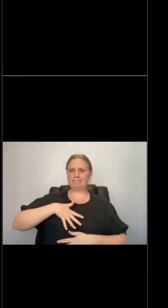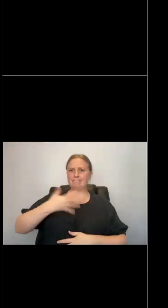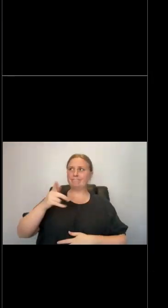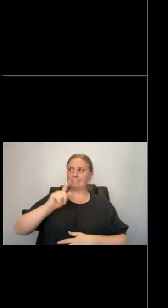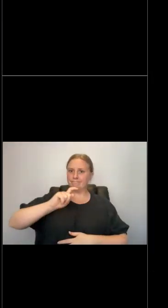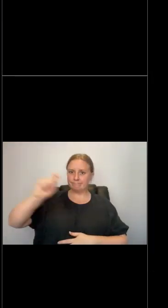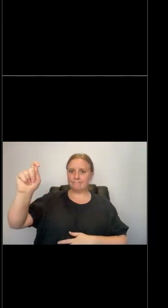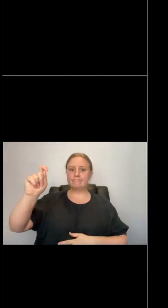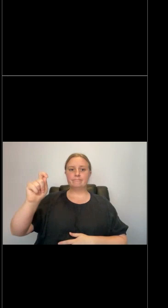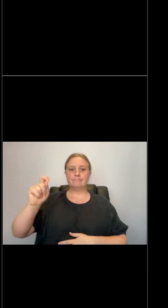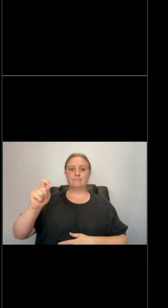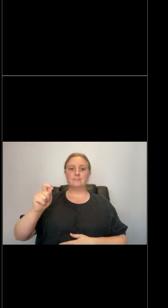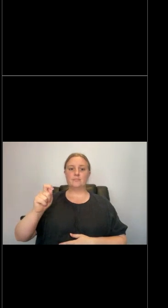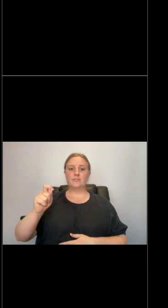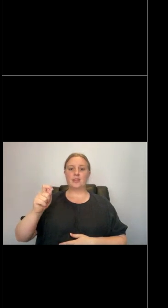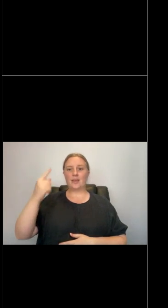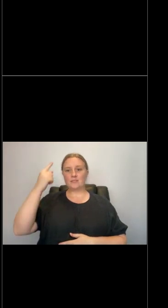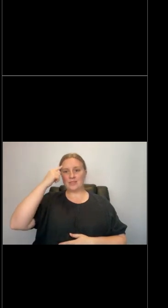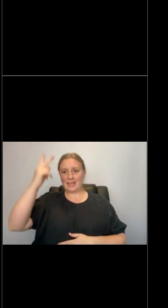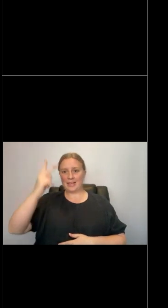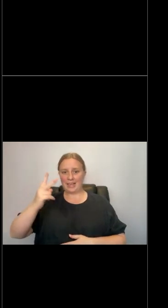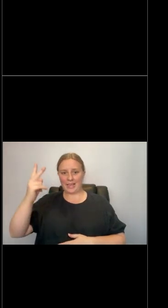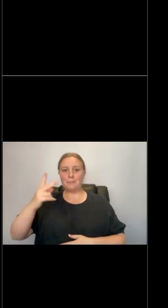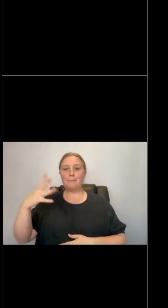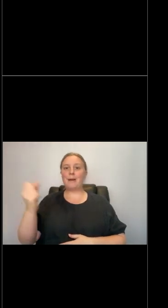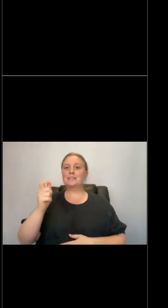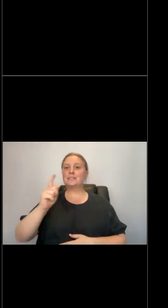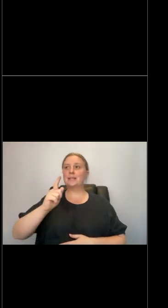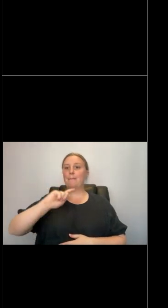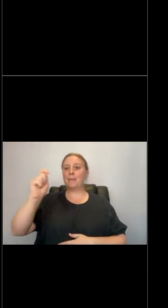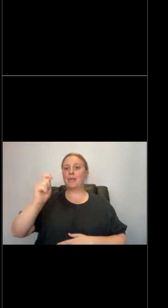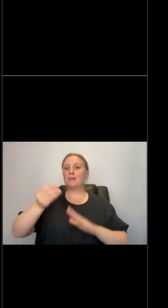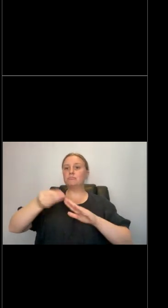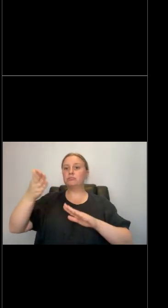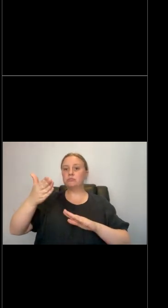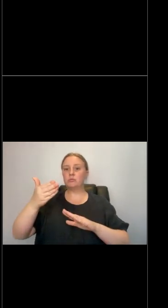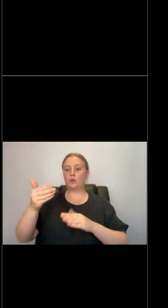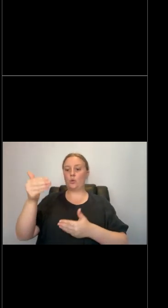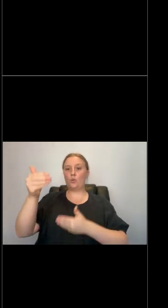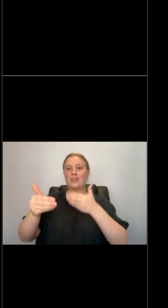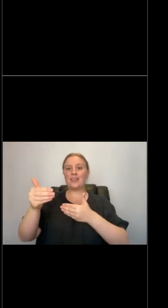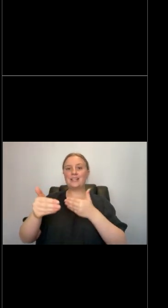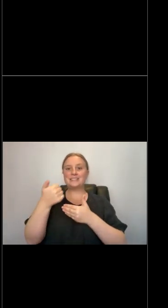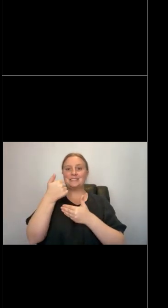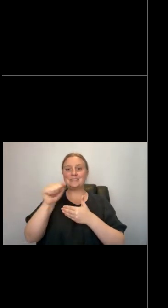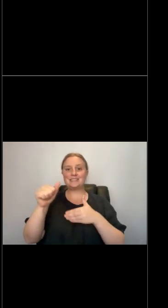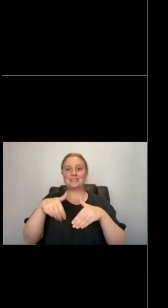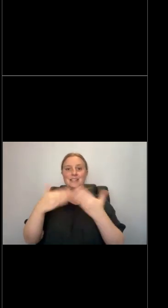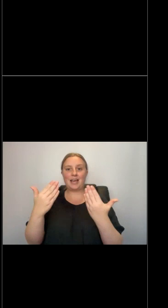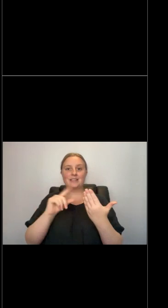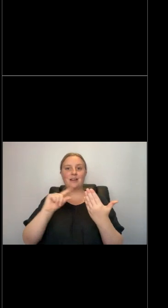of a decision. And look, if you're unhappy